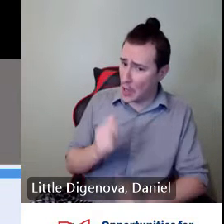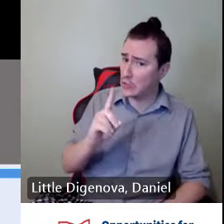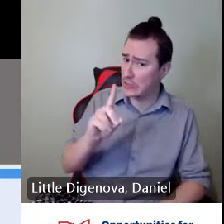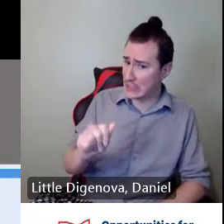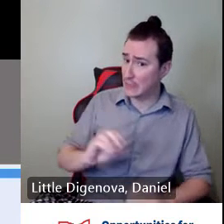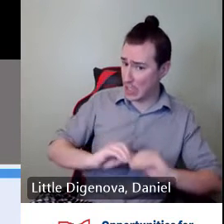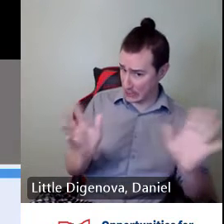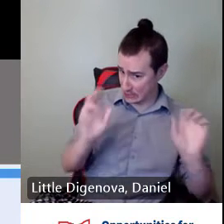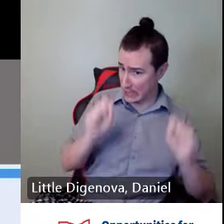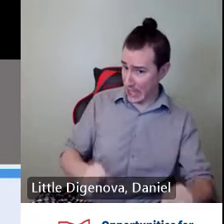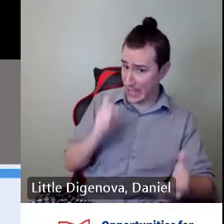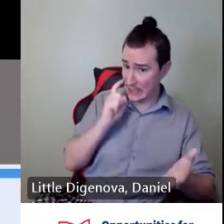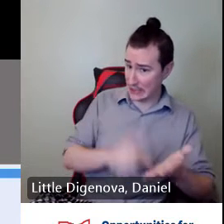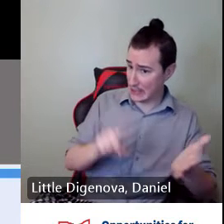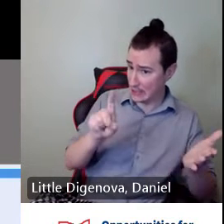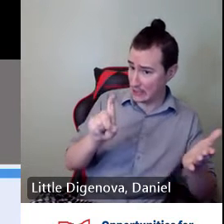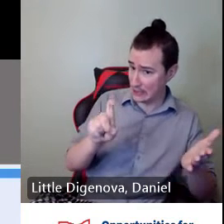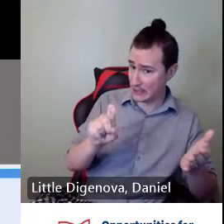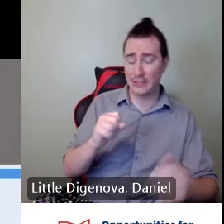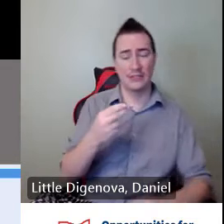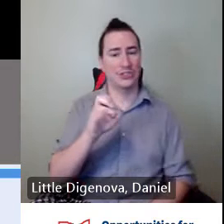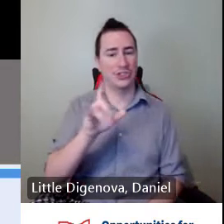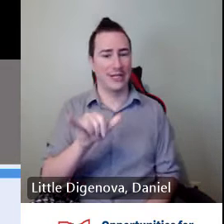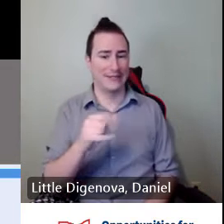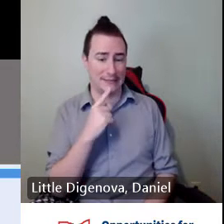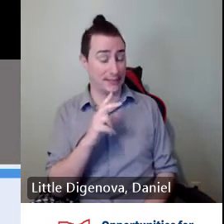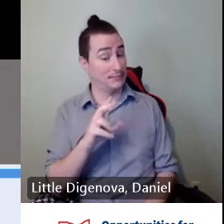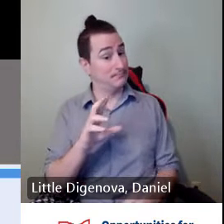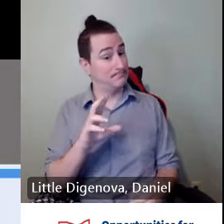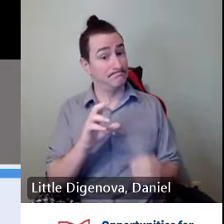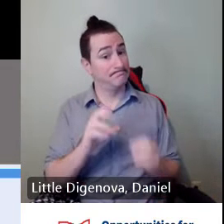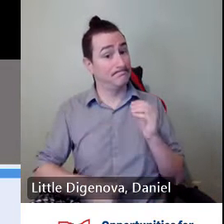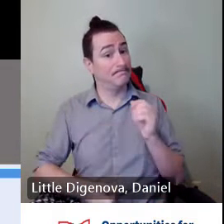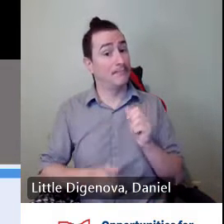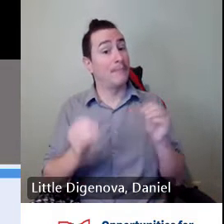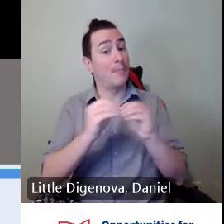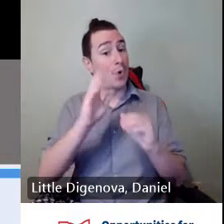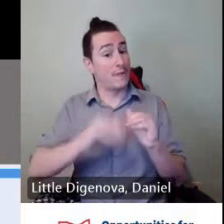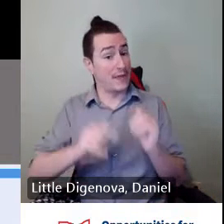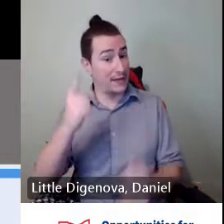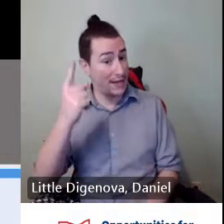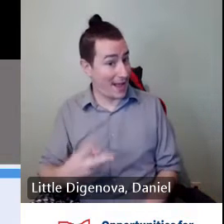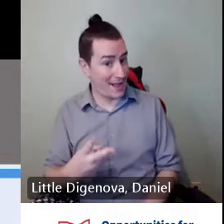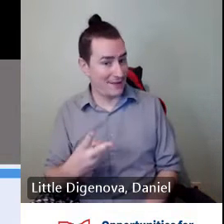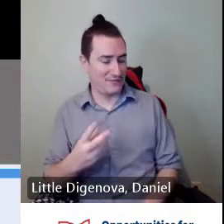Shelly: Actually, Julie, more than half of all disabilities are not apparent and are referred to as invisible.